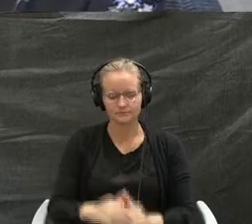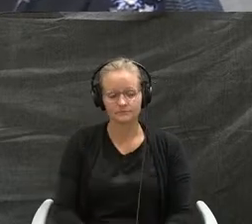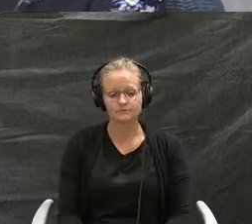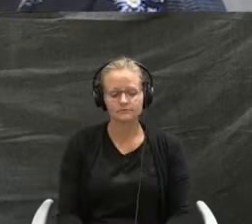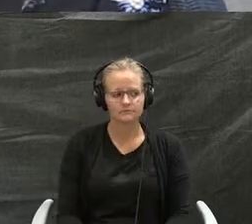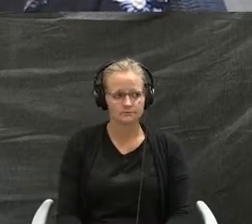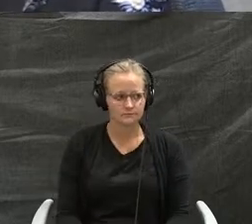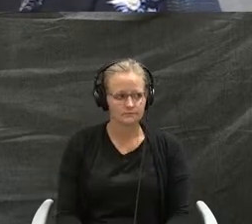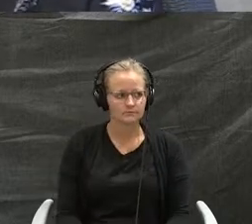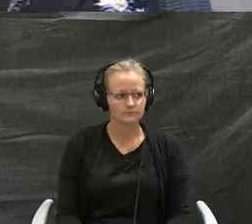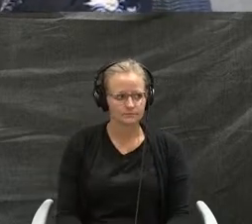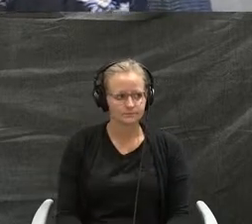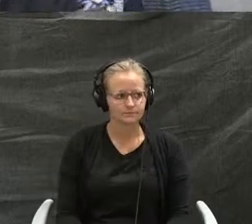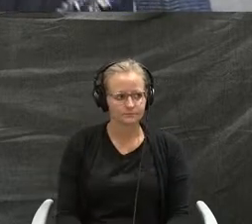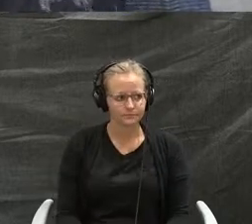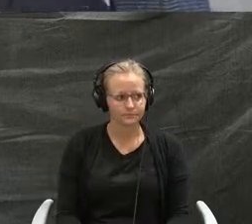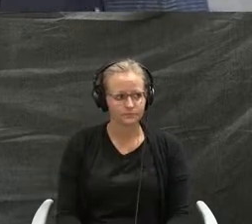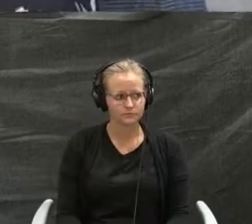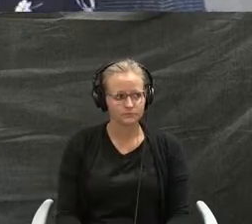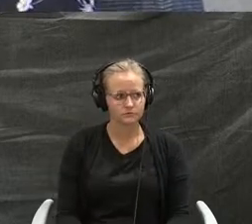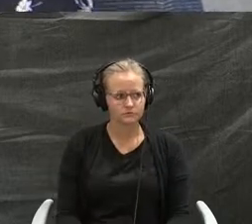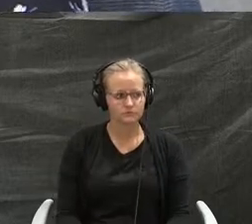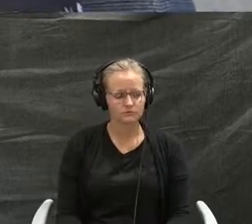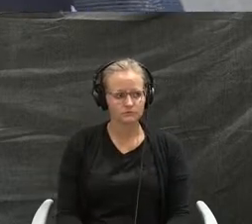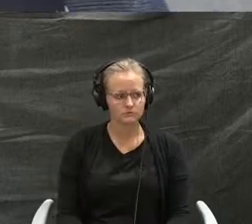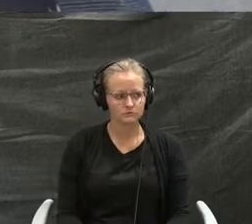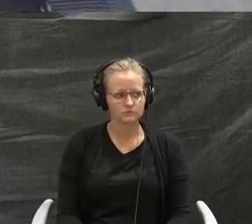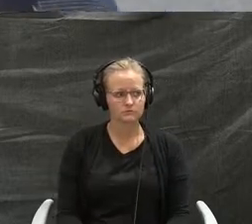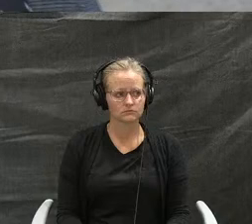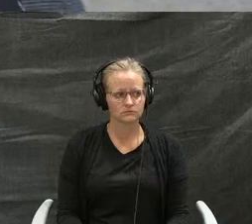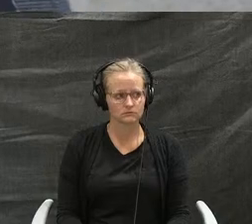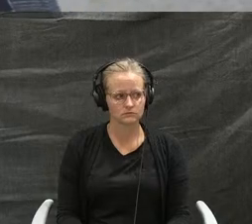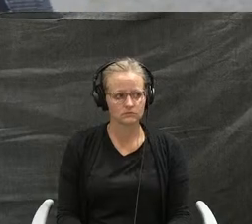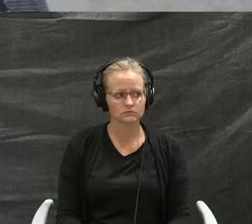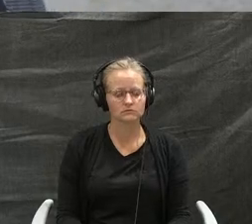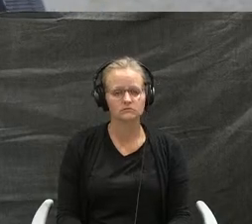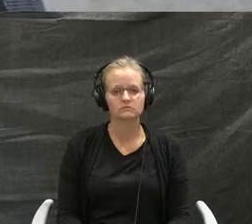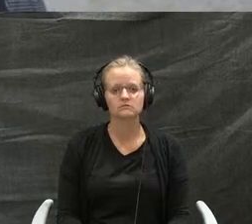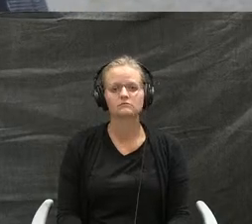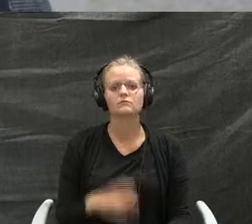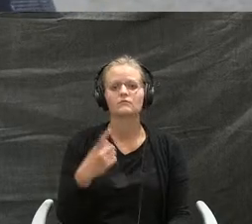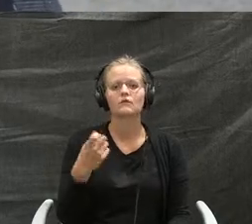Question from Mr. Gibbs of or no.